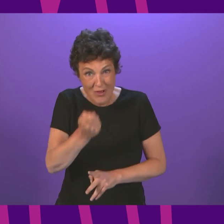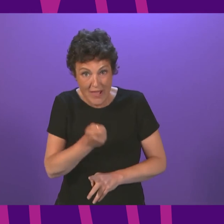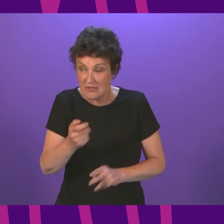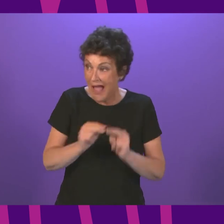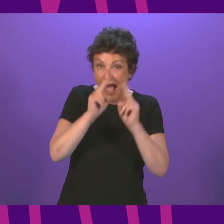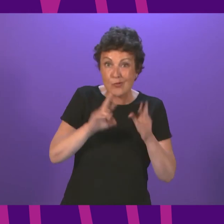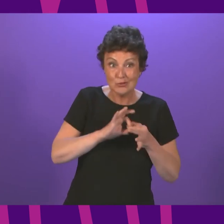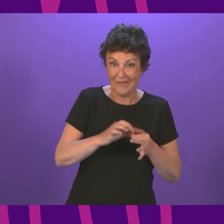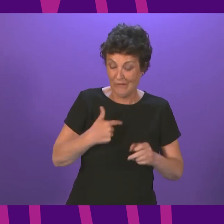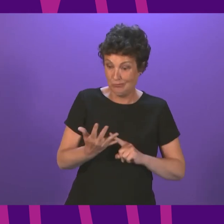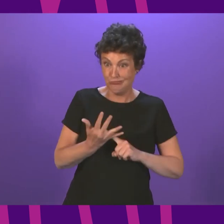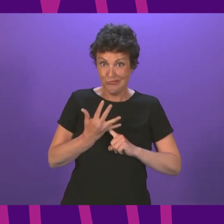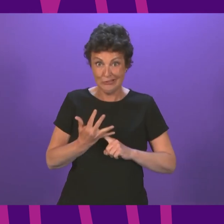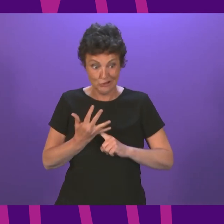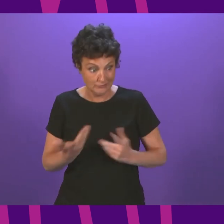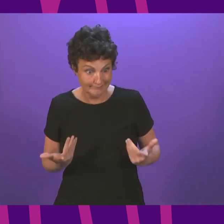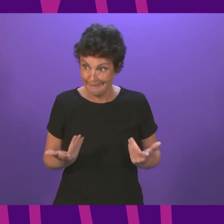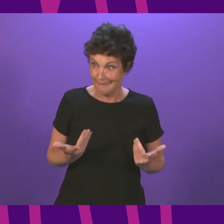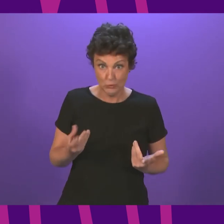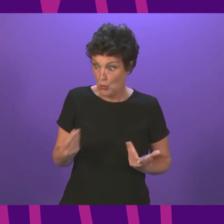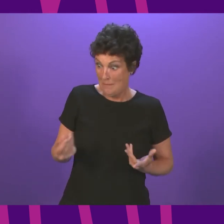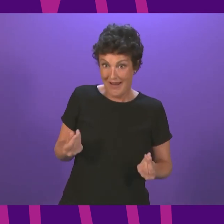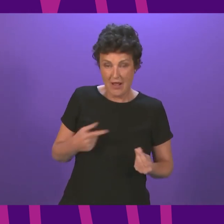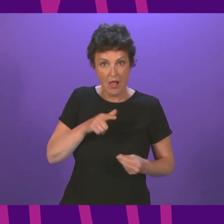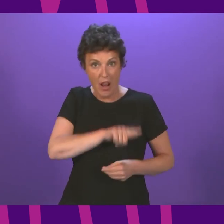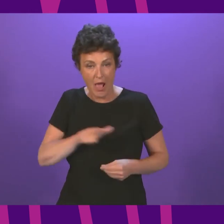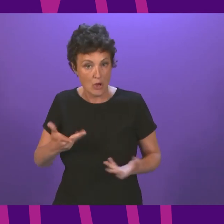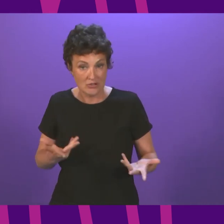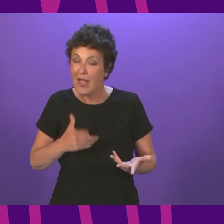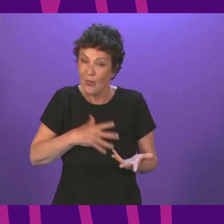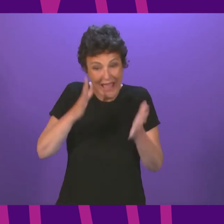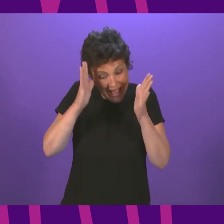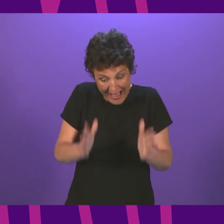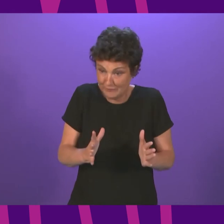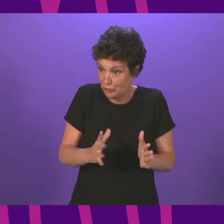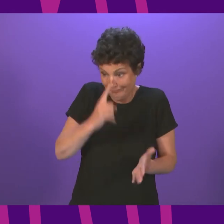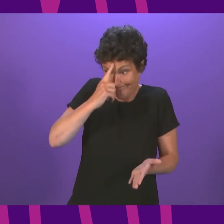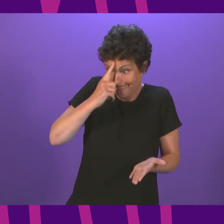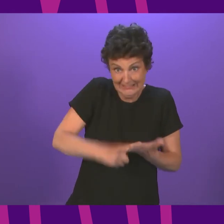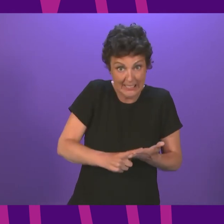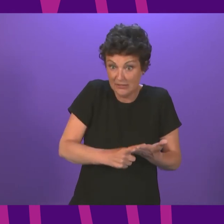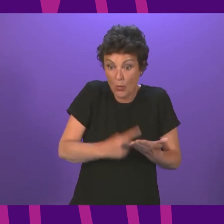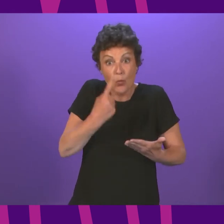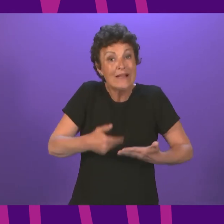discussion between back-bench MSPs and ministers. Drafting the bill in such a narrow way has limited how members could amend it to best